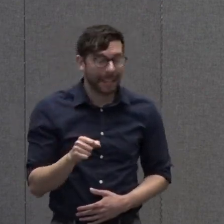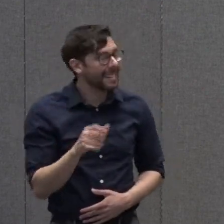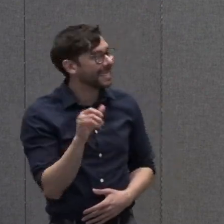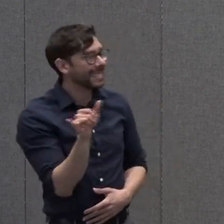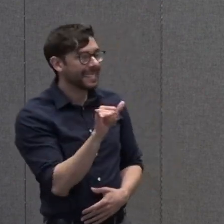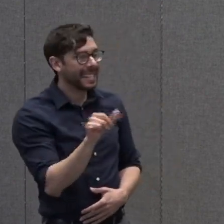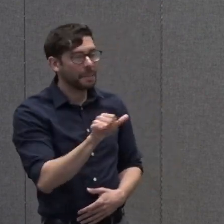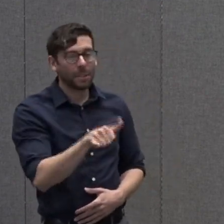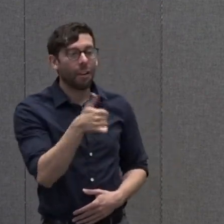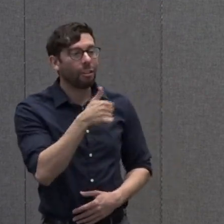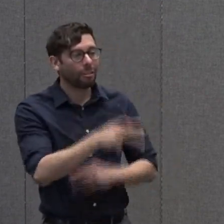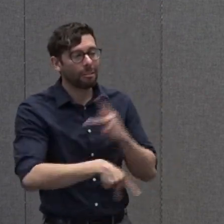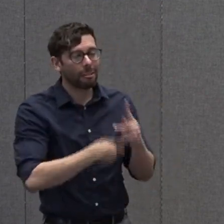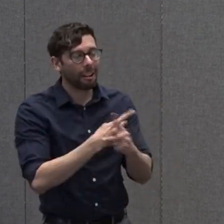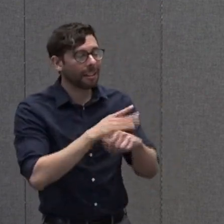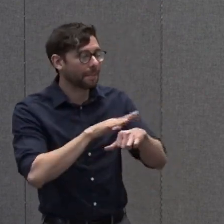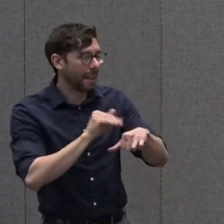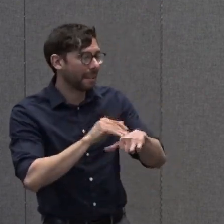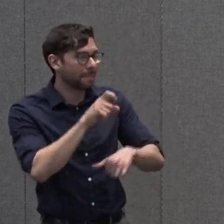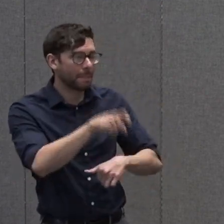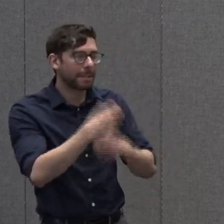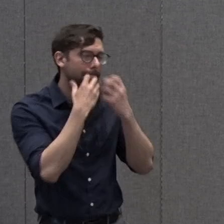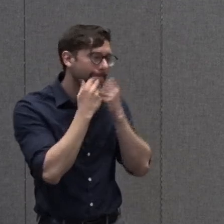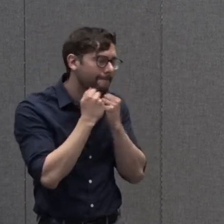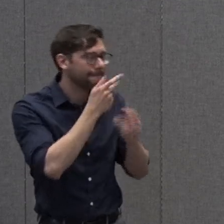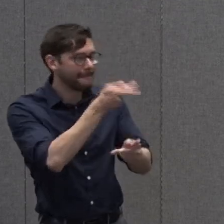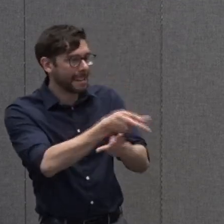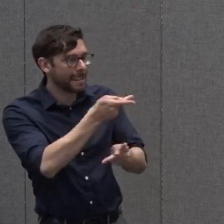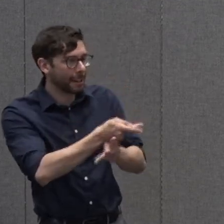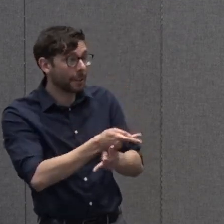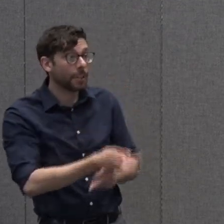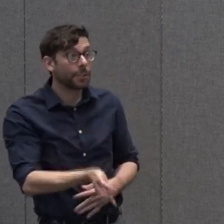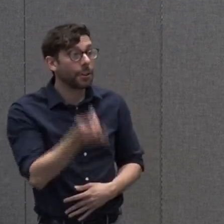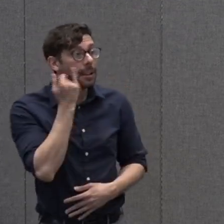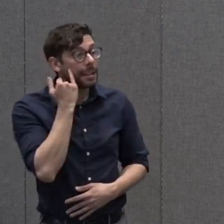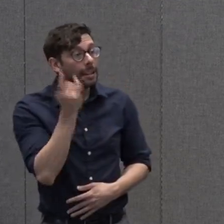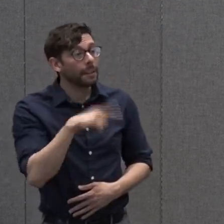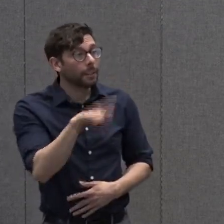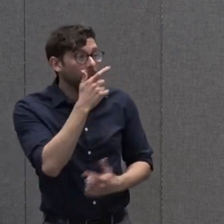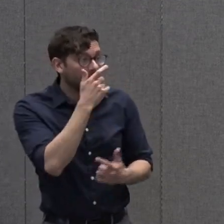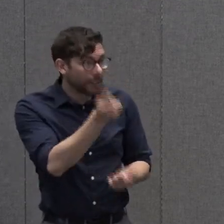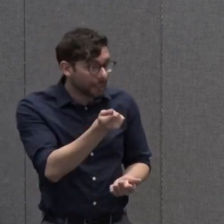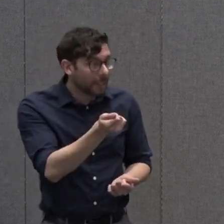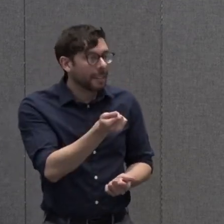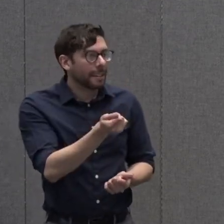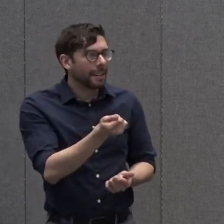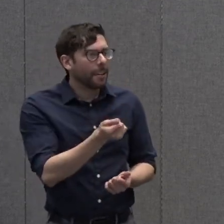That is very, very true. - So, if that's something that you're interested in. I like this one, she could go home with me.